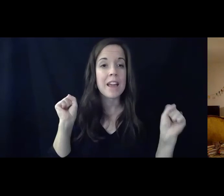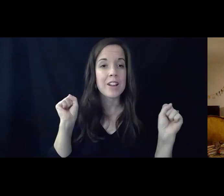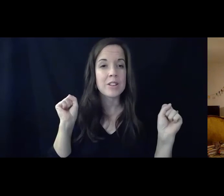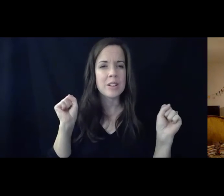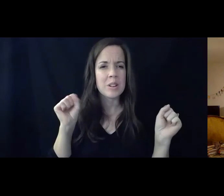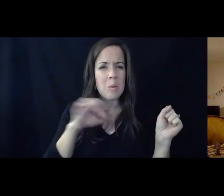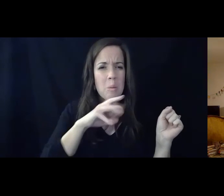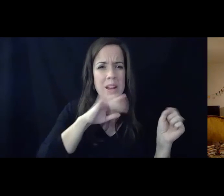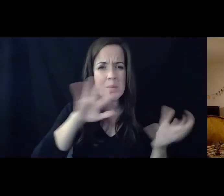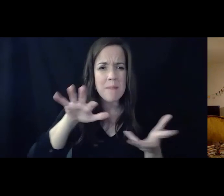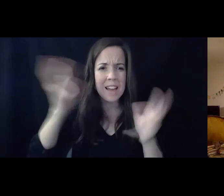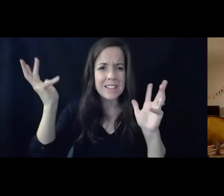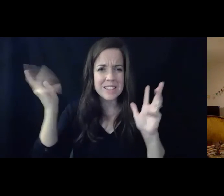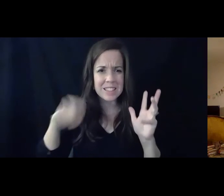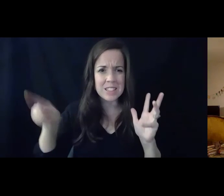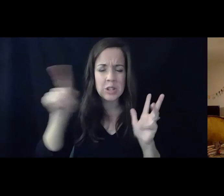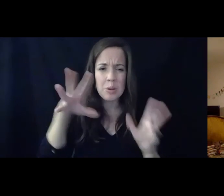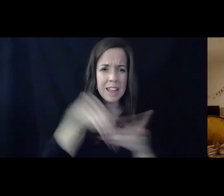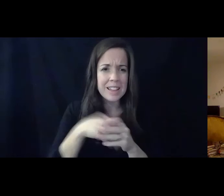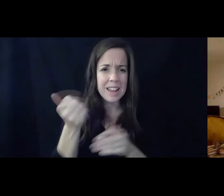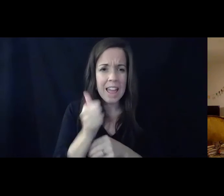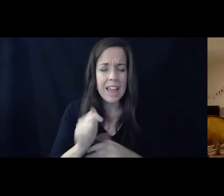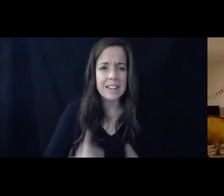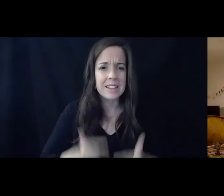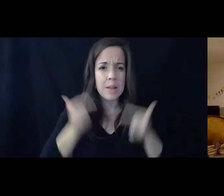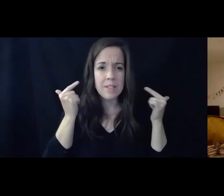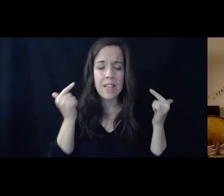of you could have been in any number of lives my size, billowing specters